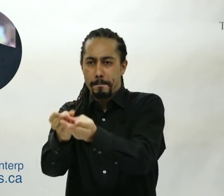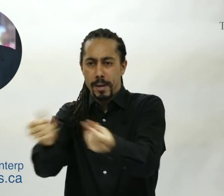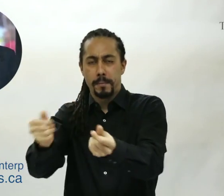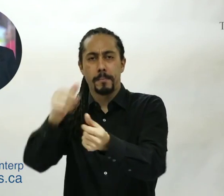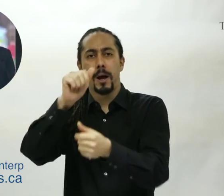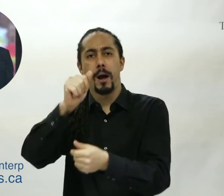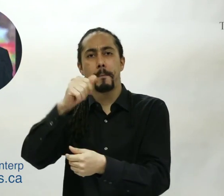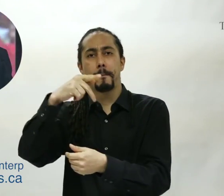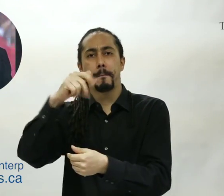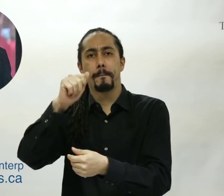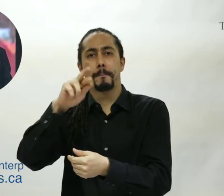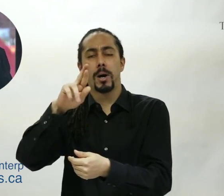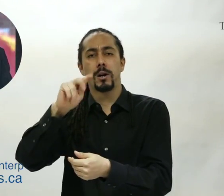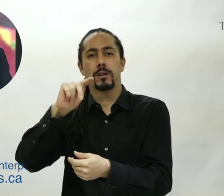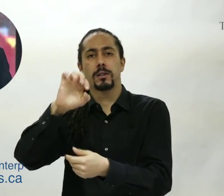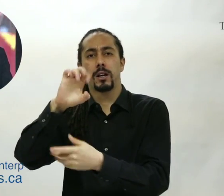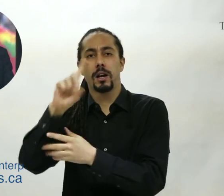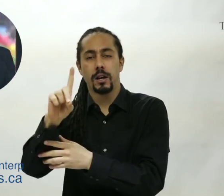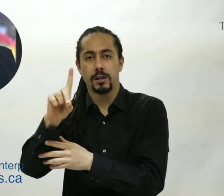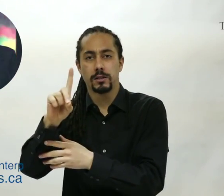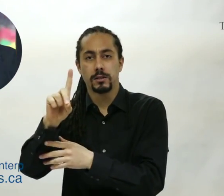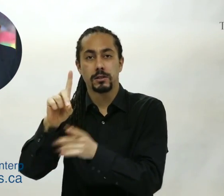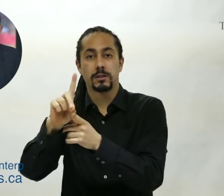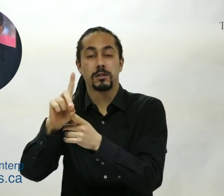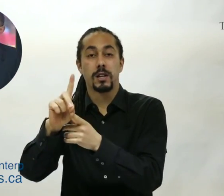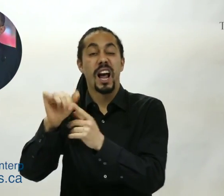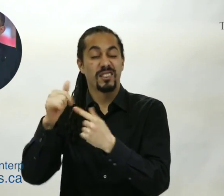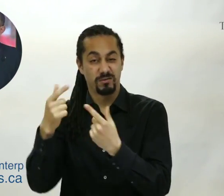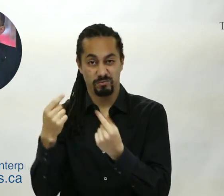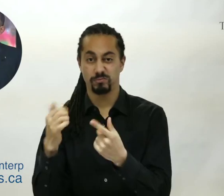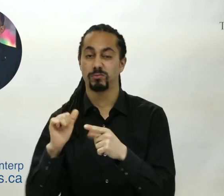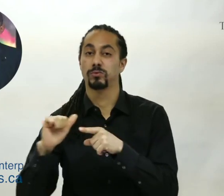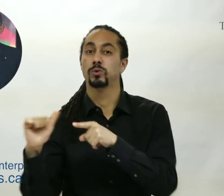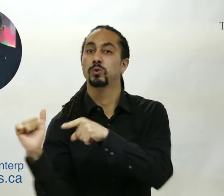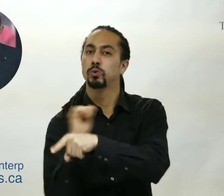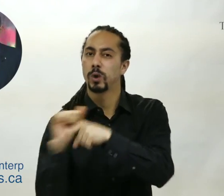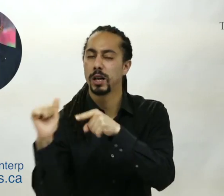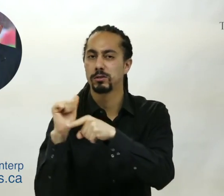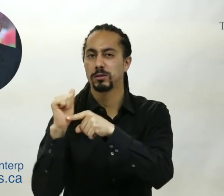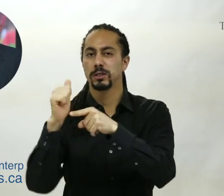but also because of his training as an advocate.